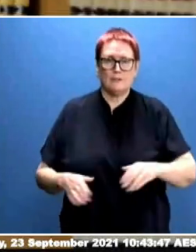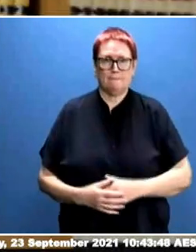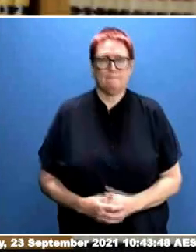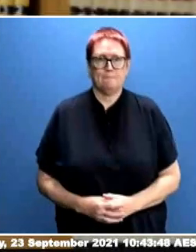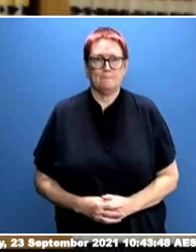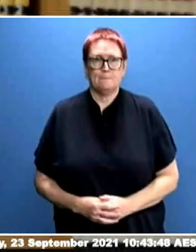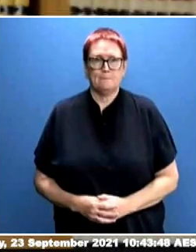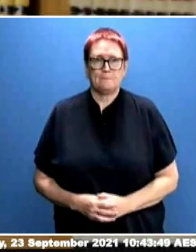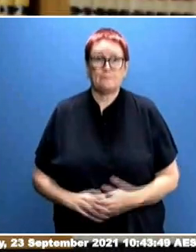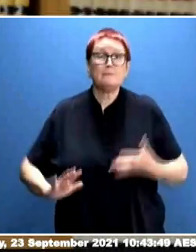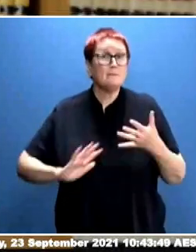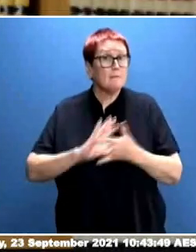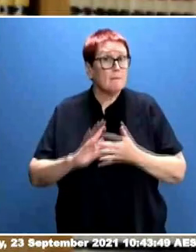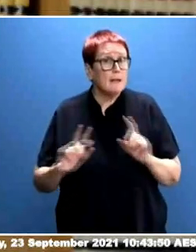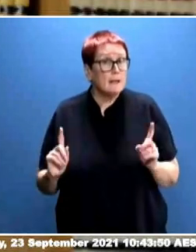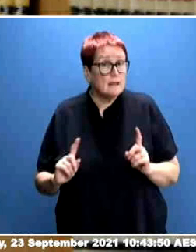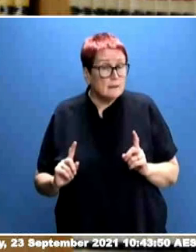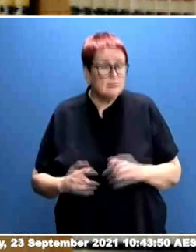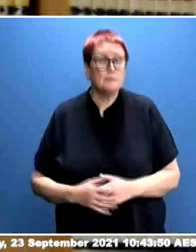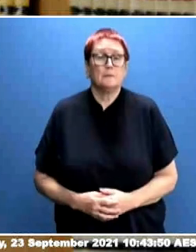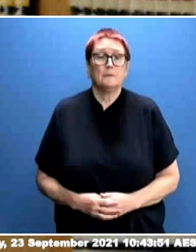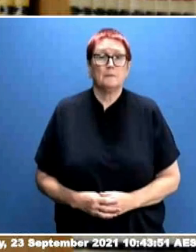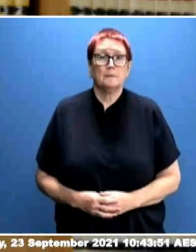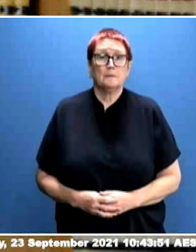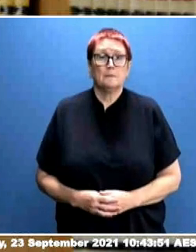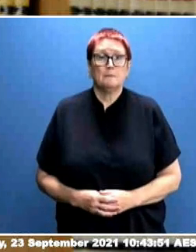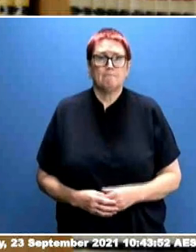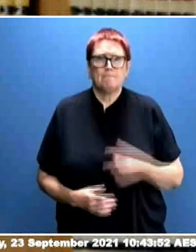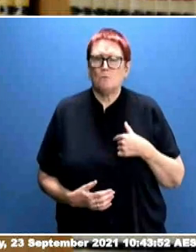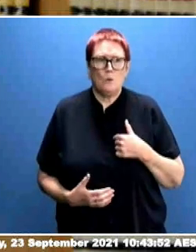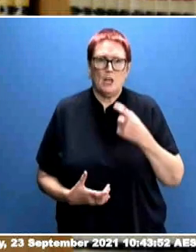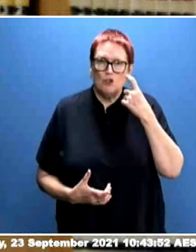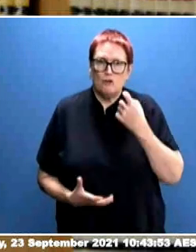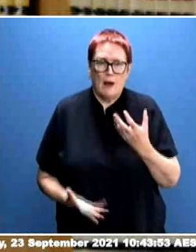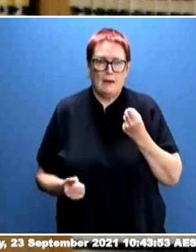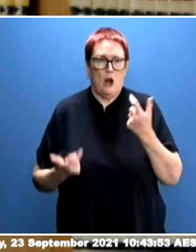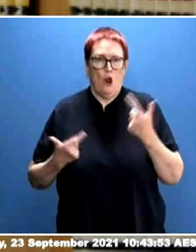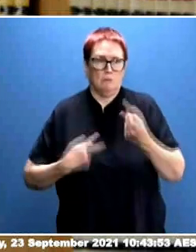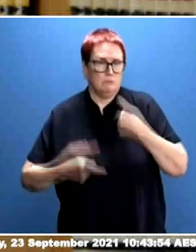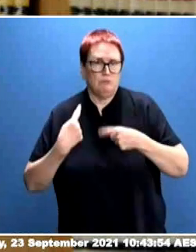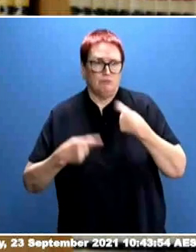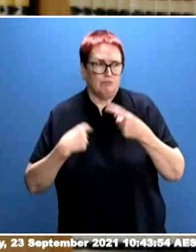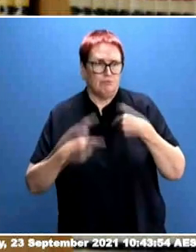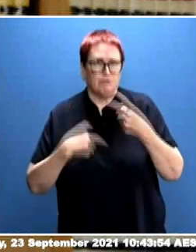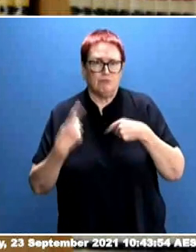so that means we are collecting as much information that we can that is already available about a child,